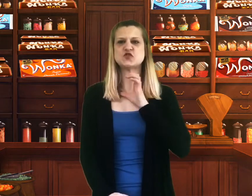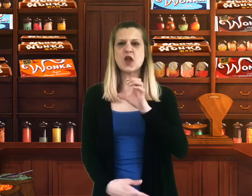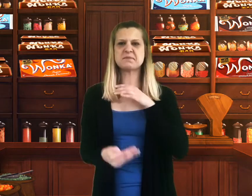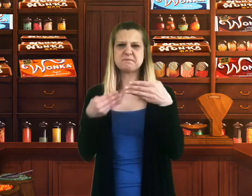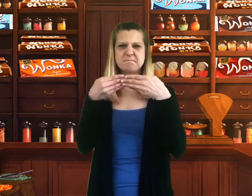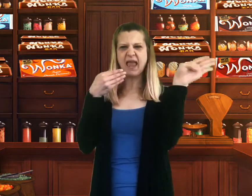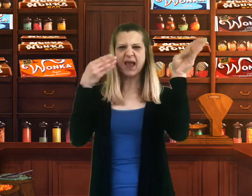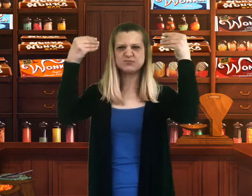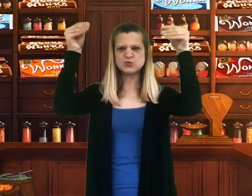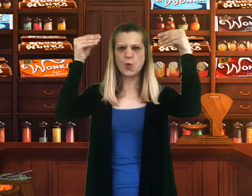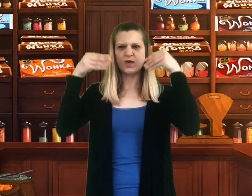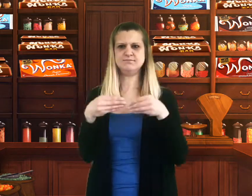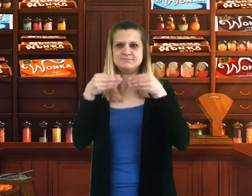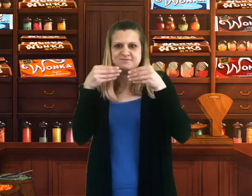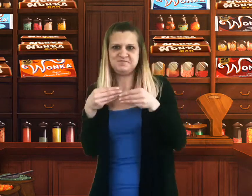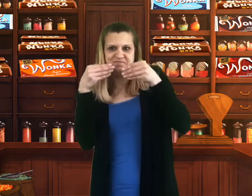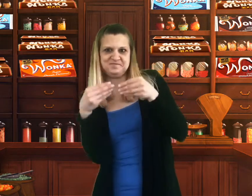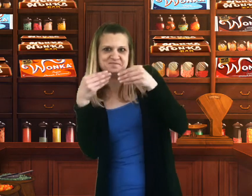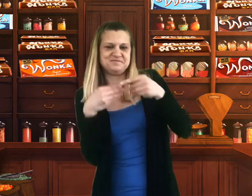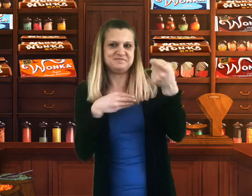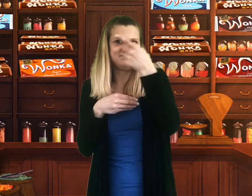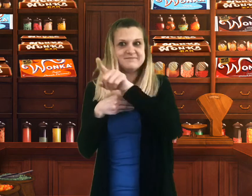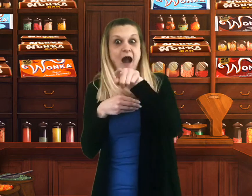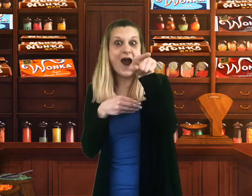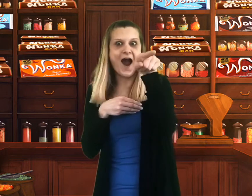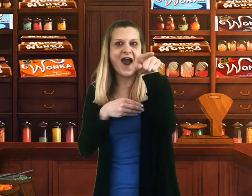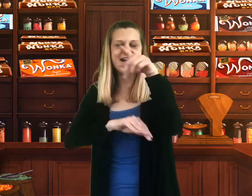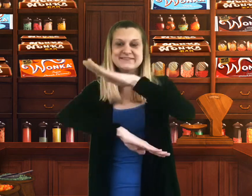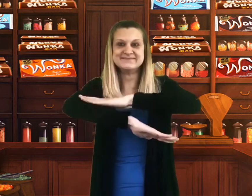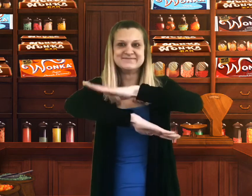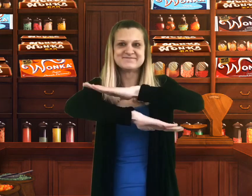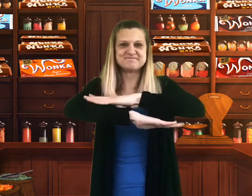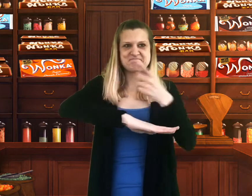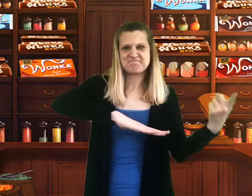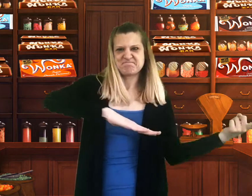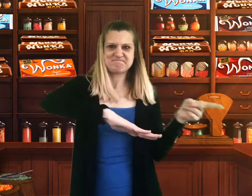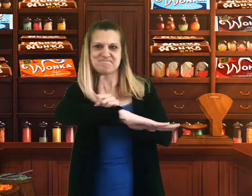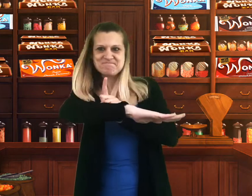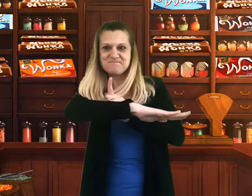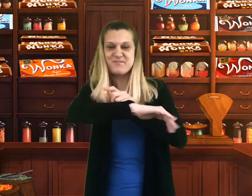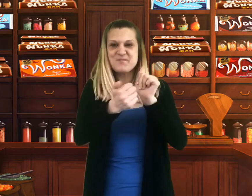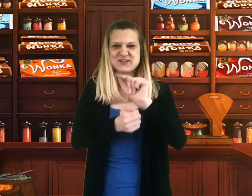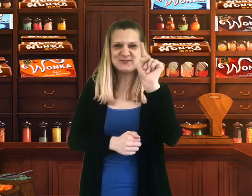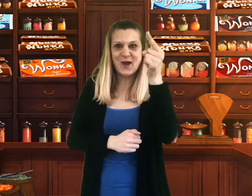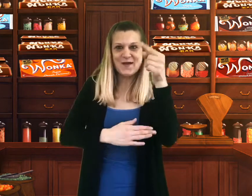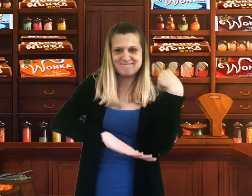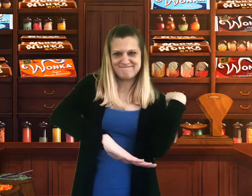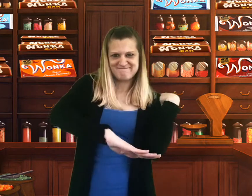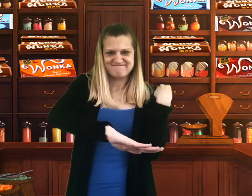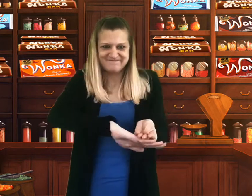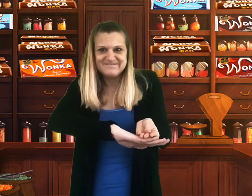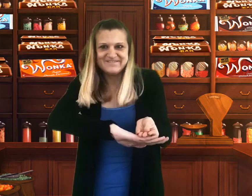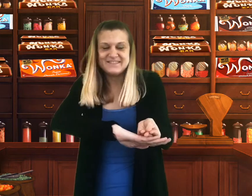Charlie entered the shop and laid the damp dollar on the counter.